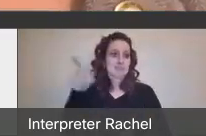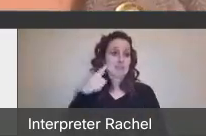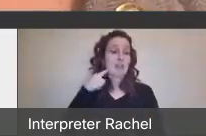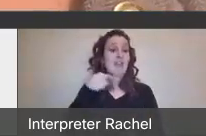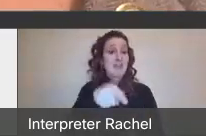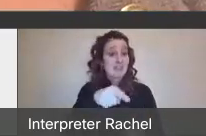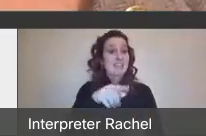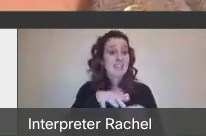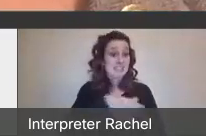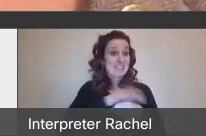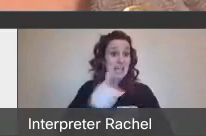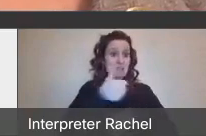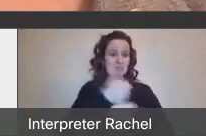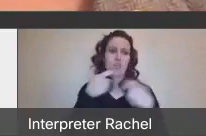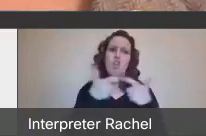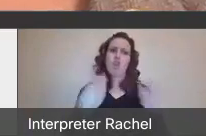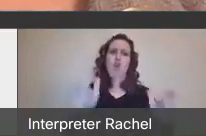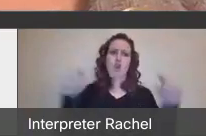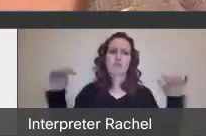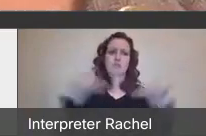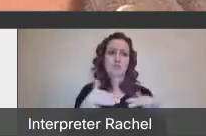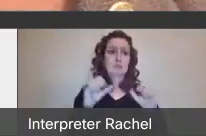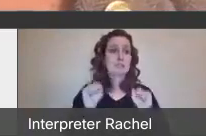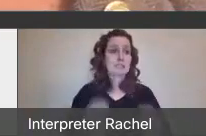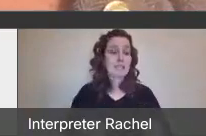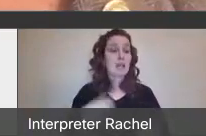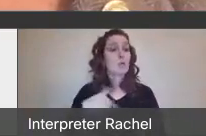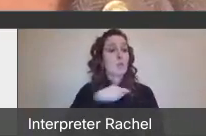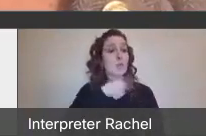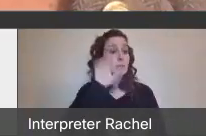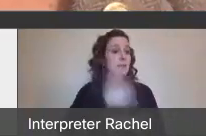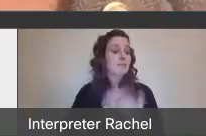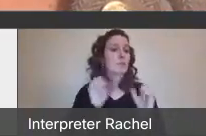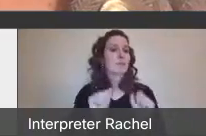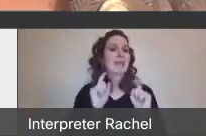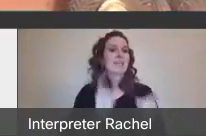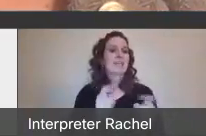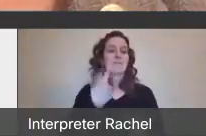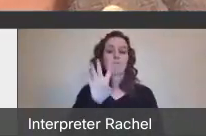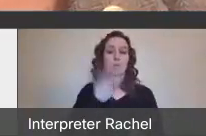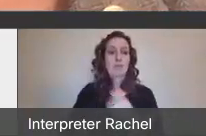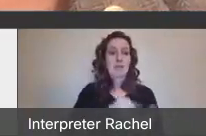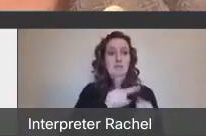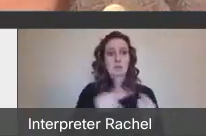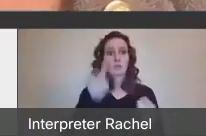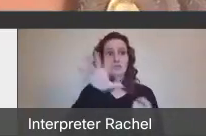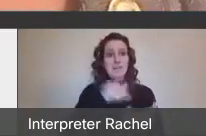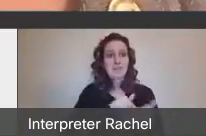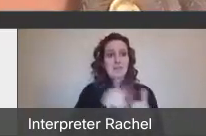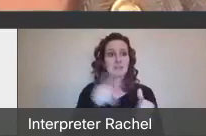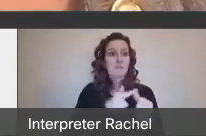We believe that we will be able to give between four and five thousand first doses and then when